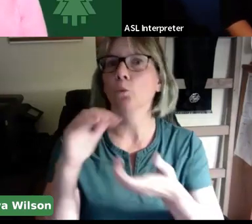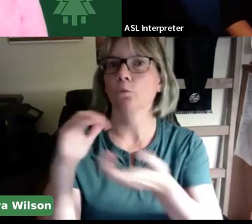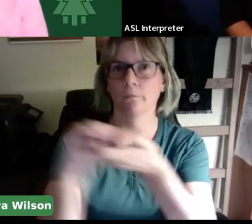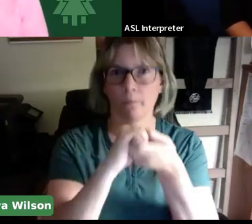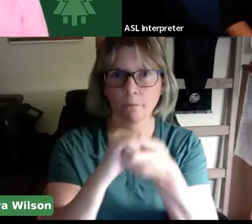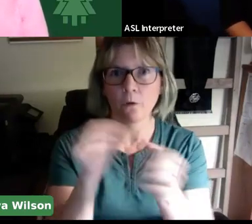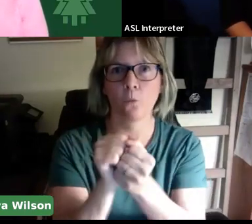variations of signing.